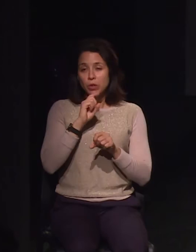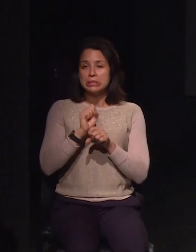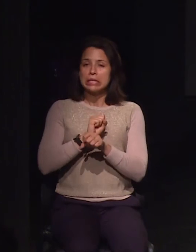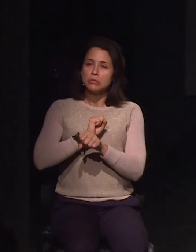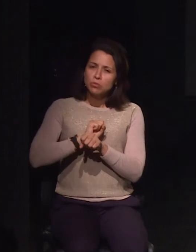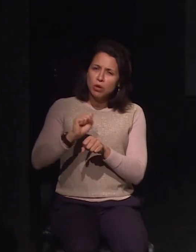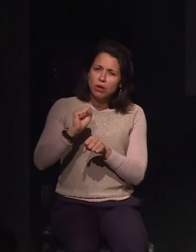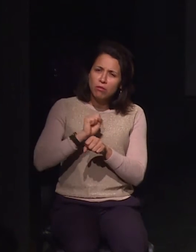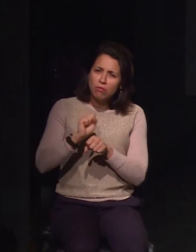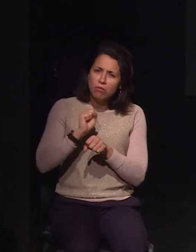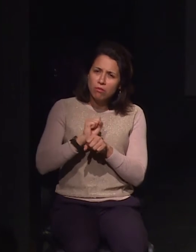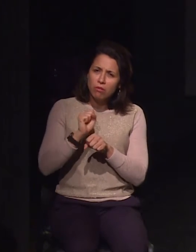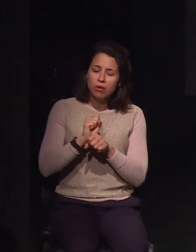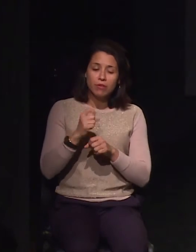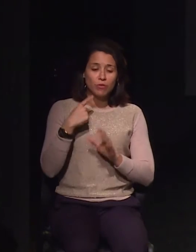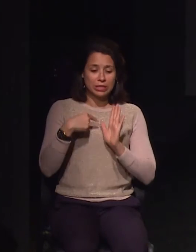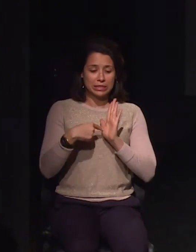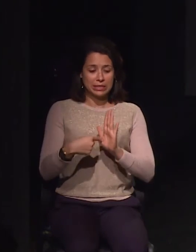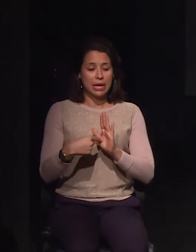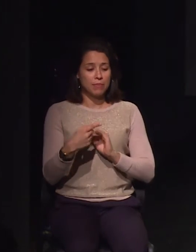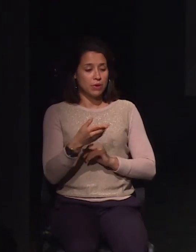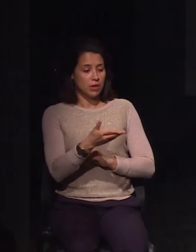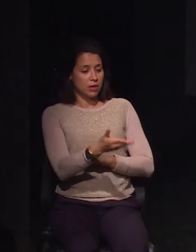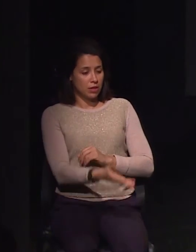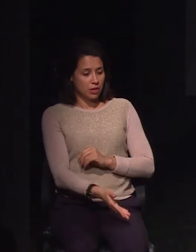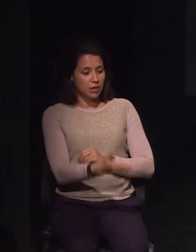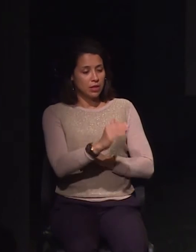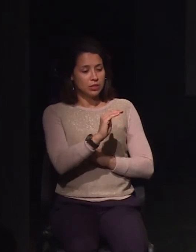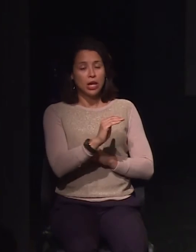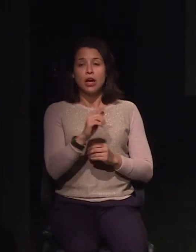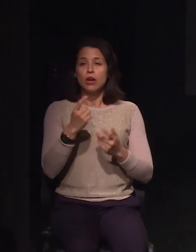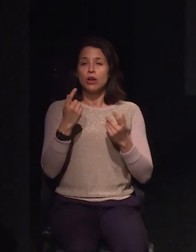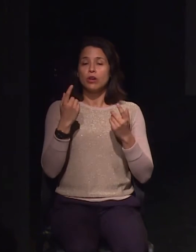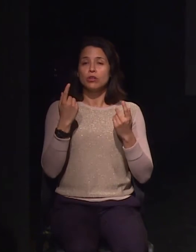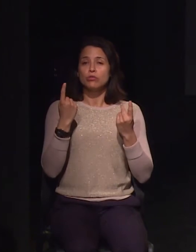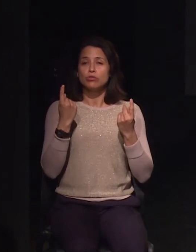When a child starts to try and dance, starts to try and actually make a dance or write